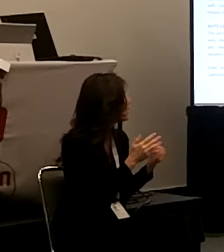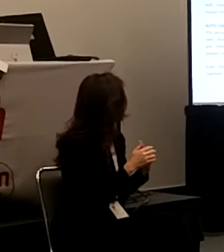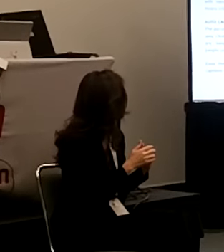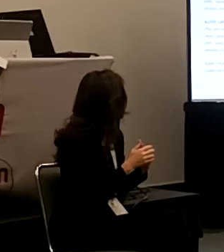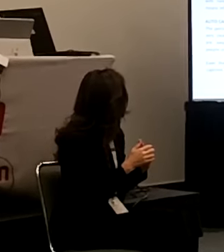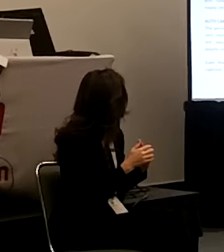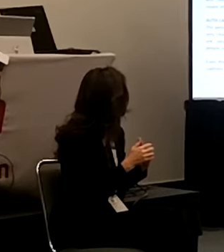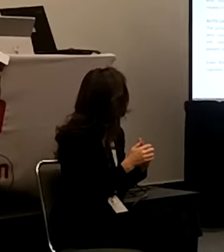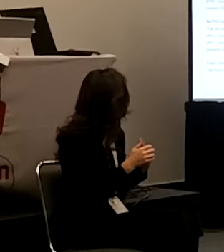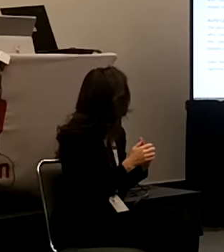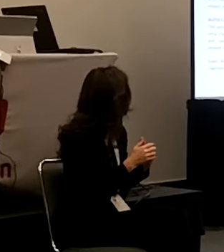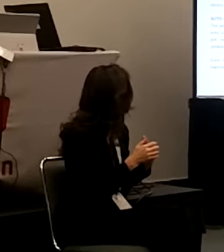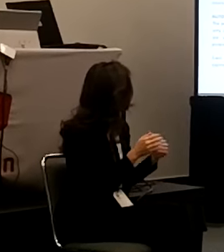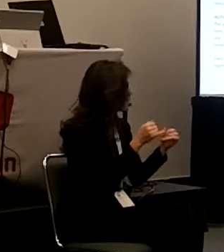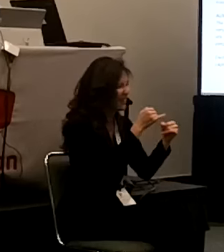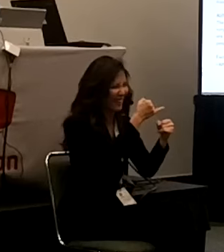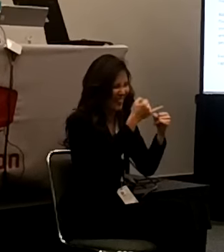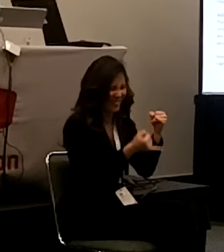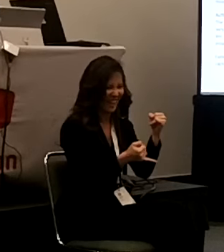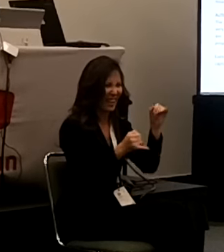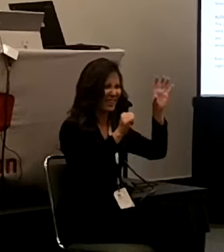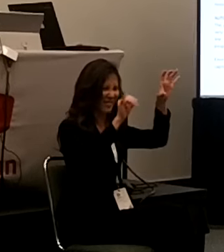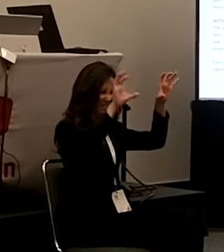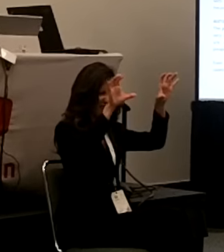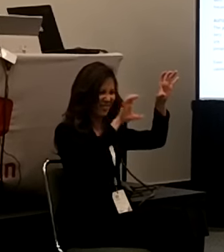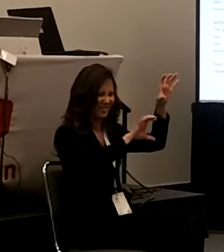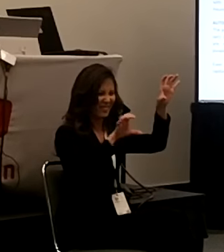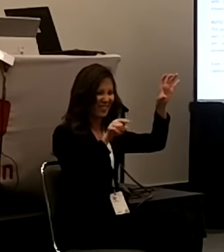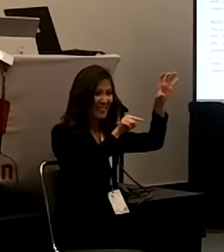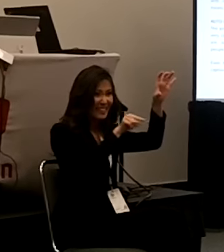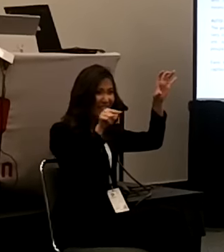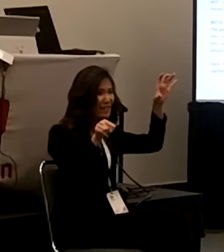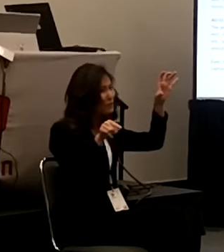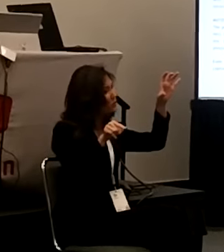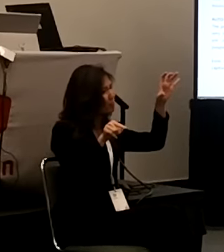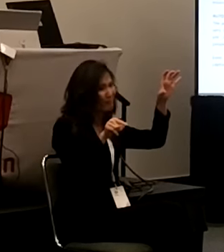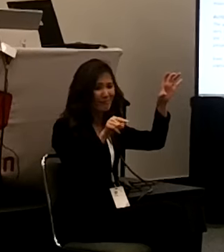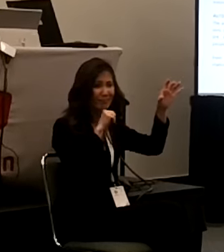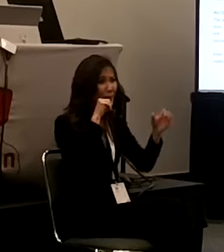but the last two words aren't very perfect.